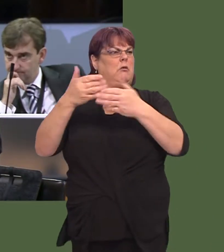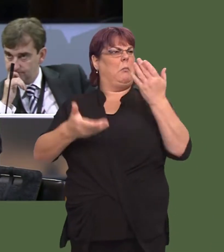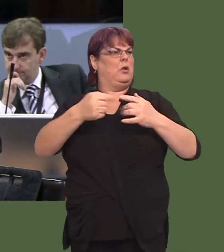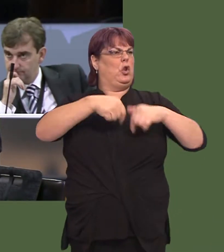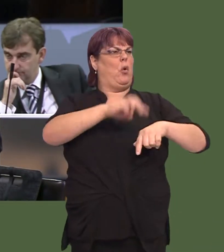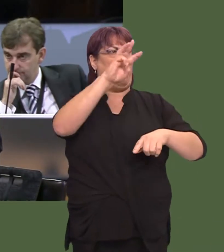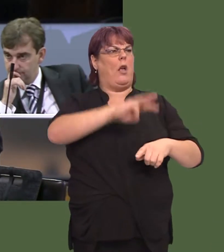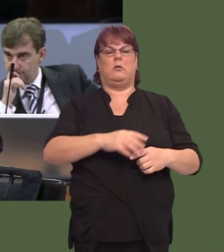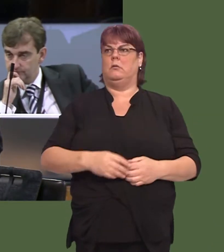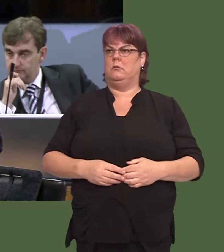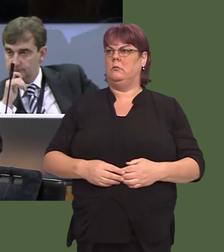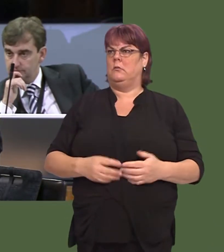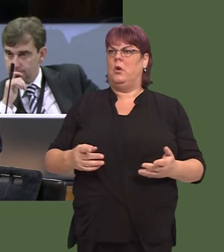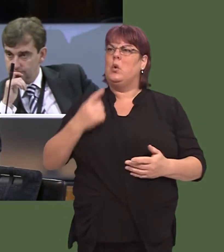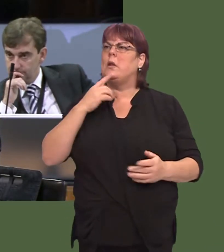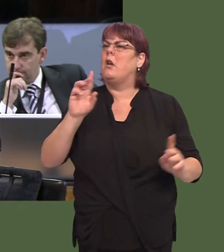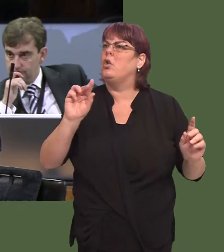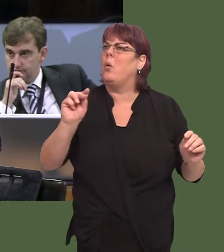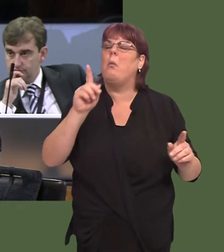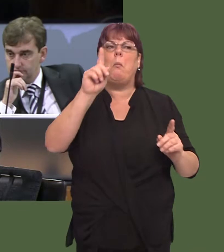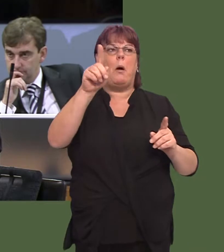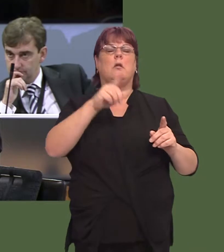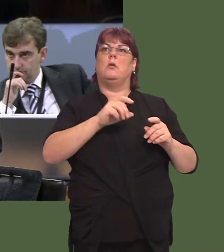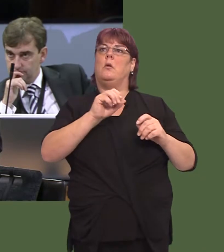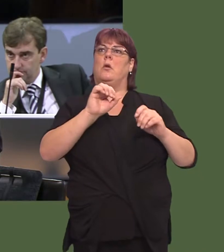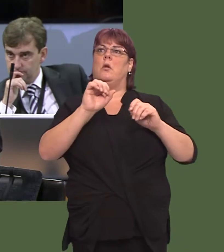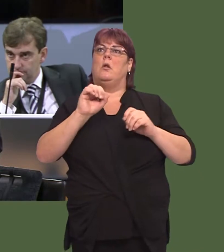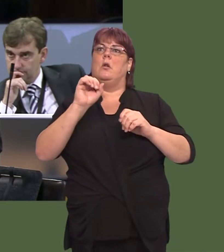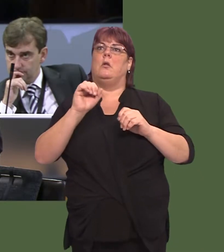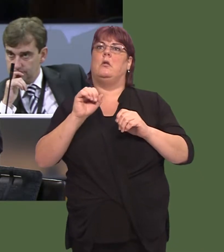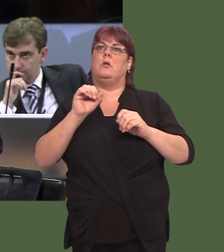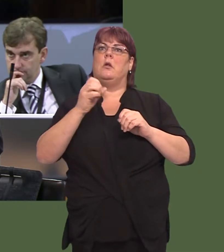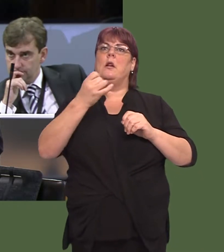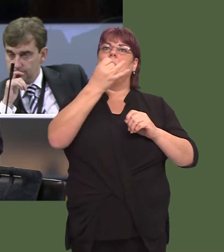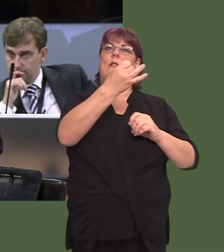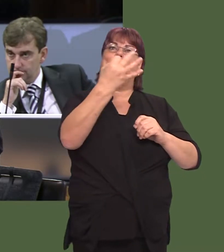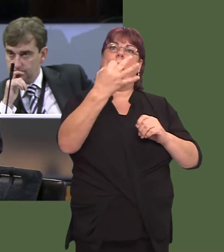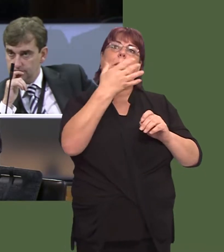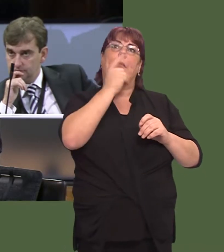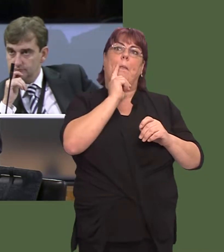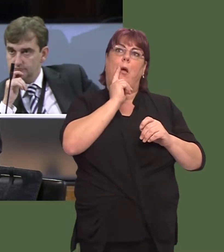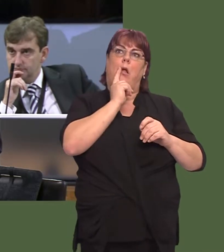Davies: I used figures toó. Well, you say theyíre not, First Minister. A&Eóthe 12-hour wait in Englandóthere are 78 people waiting out of a population of 55